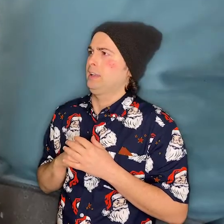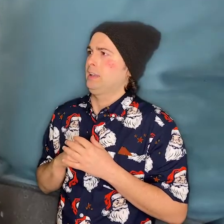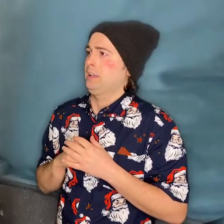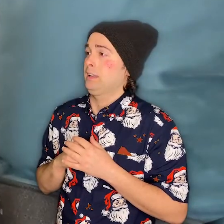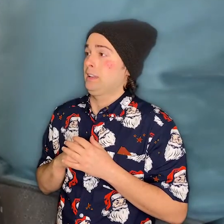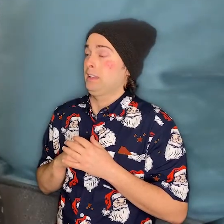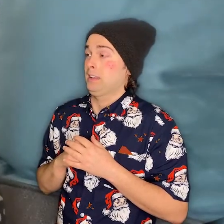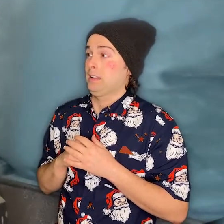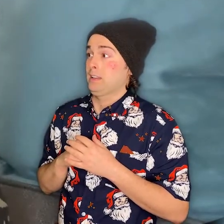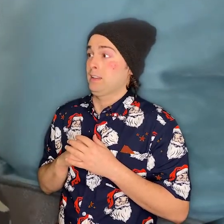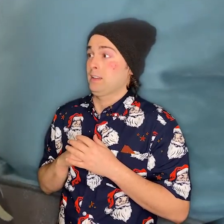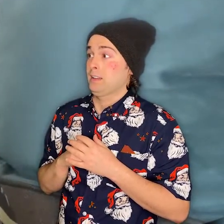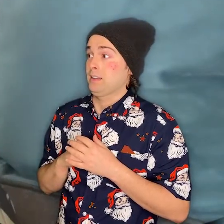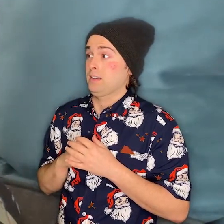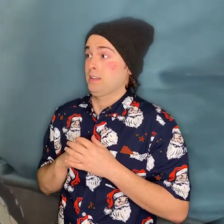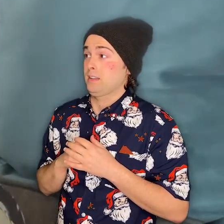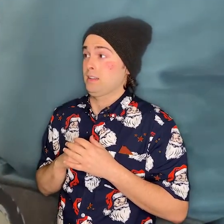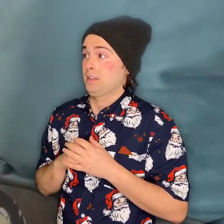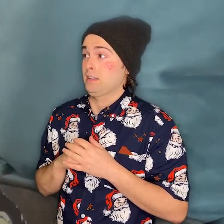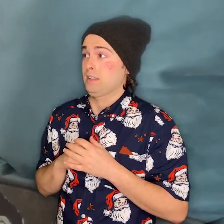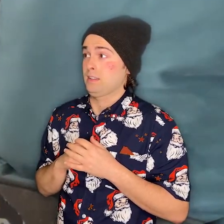Carina – Yous love my songs don’t yous boys and girls, Aye.